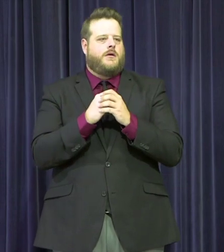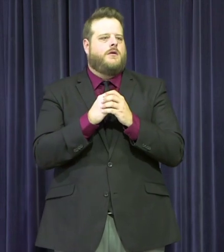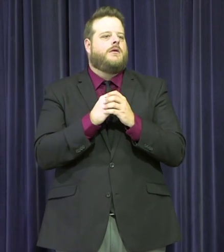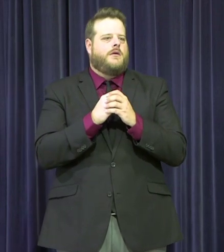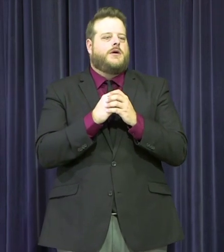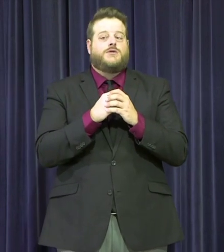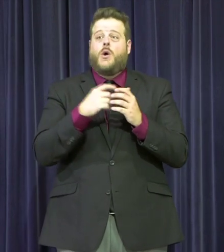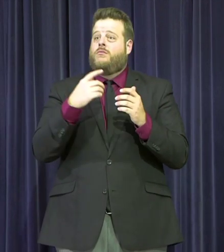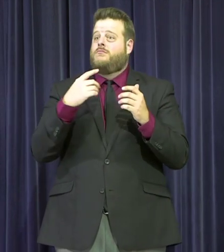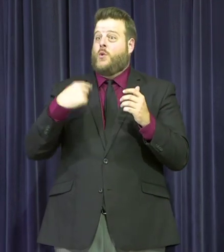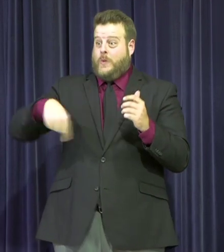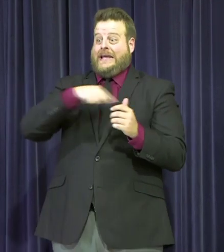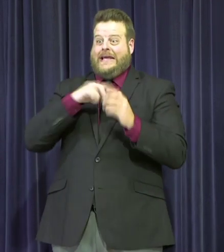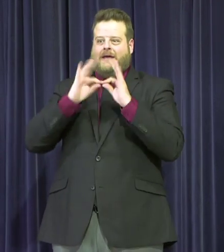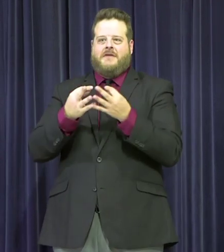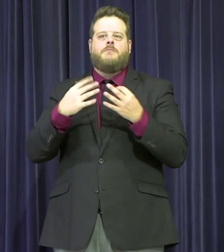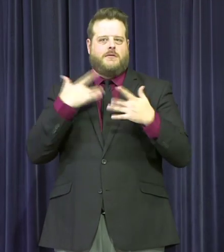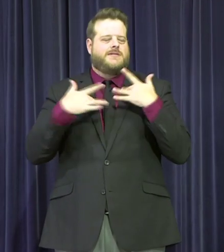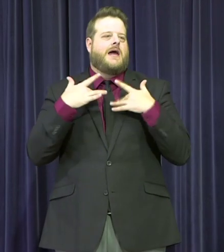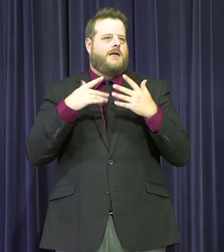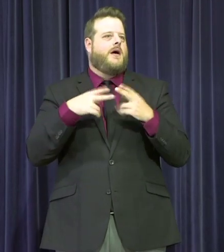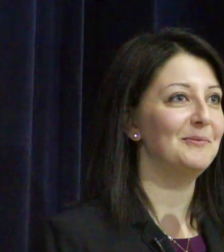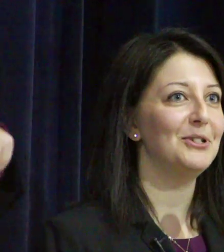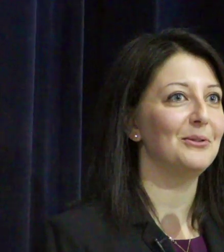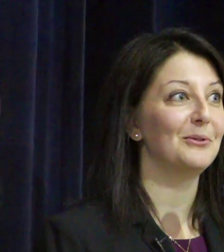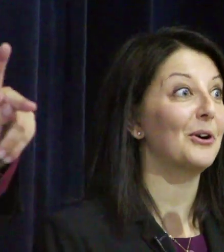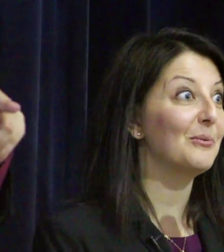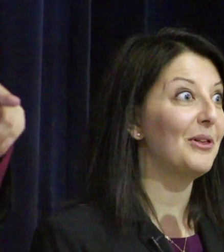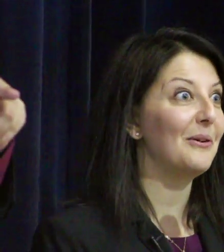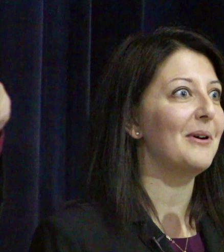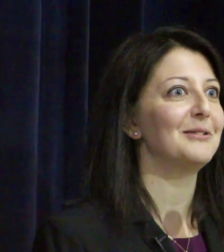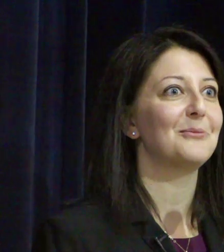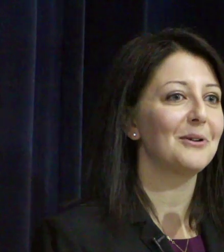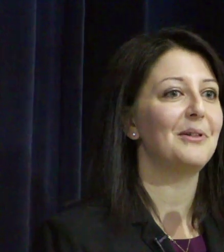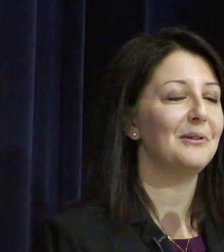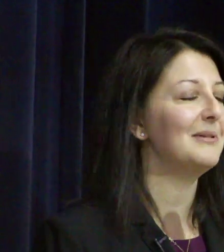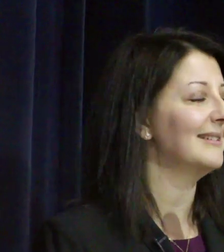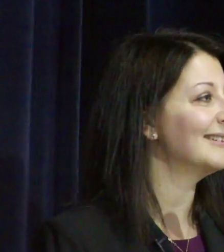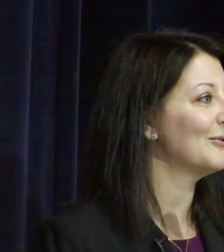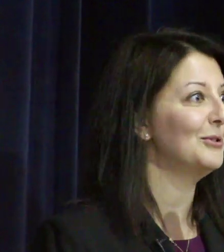We as a family are excited about the opportunity to learn with you and work with you and to